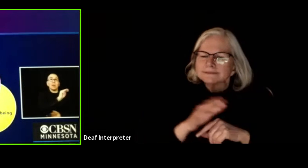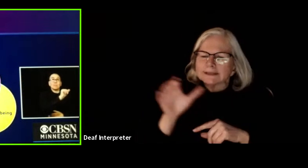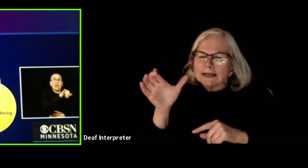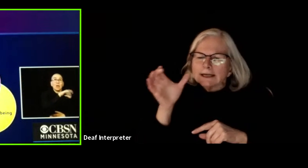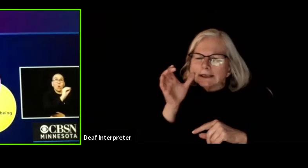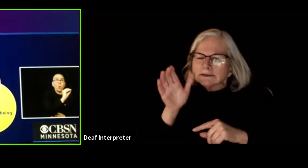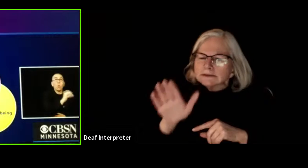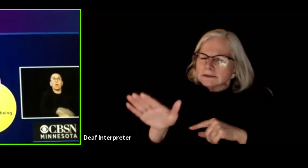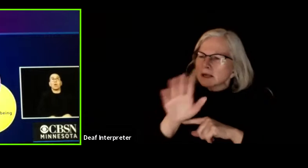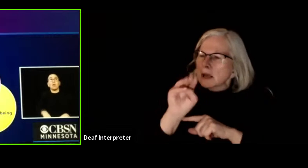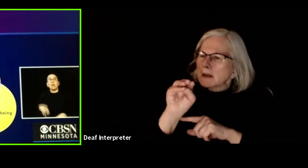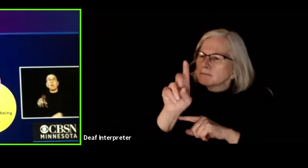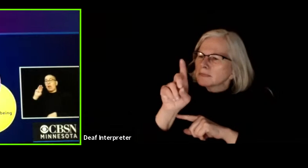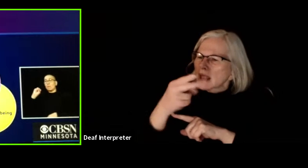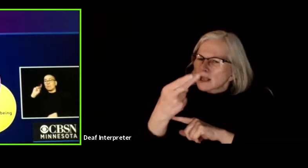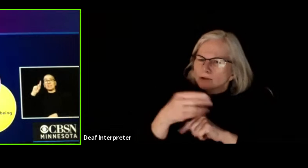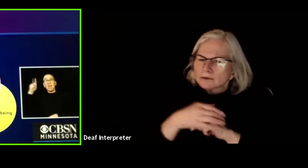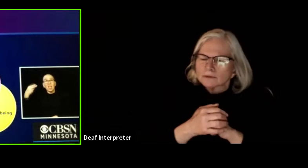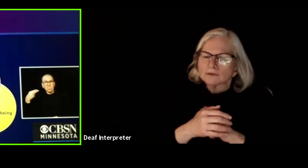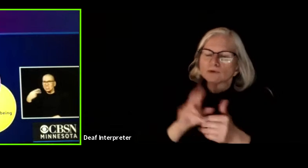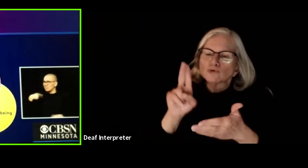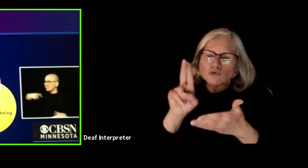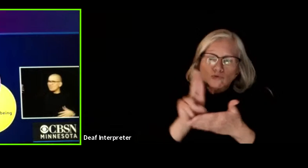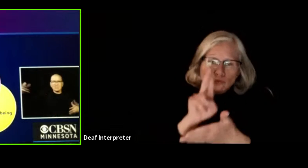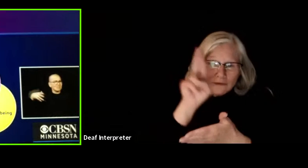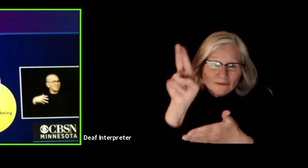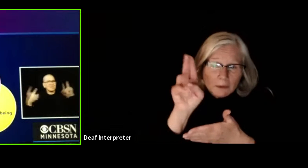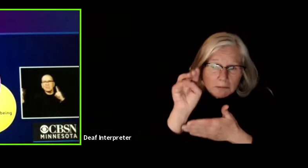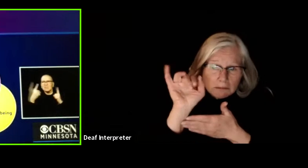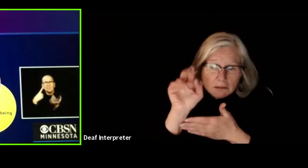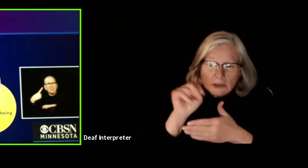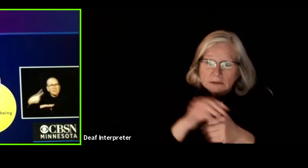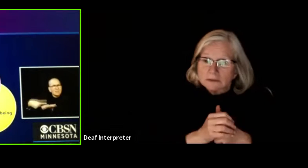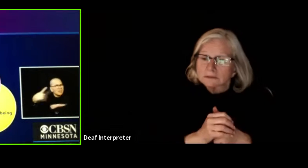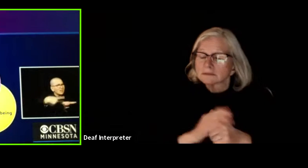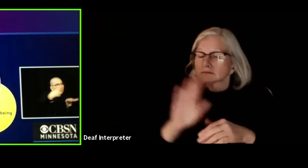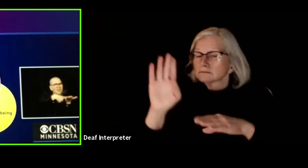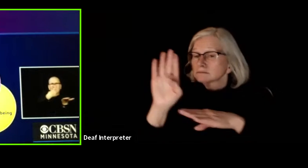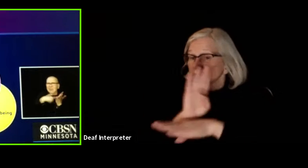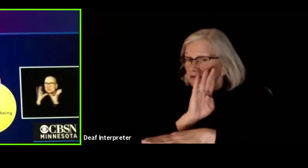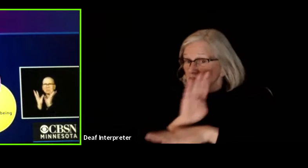KNOW HOW THIS WORKS. HERE'S WHAT'S HAPPENING IN OUR SETTING. HERE'S WHAT IT LOOKS LIKE. HERE'S WHAT WICK DO TO MITIGATE THE SPRAYED.